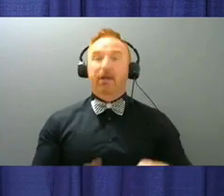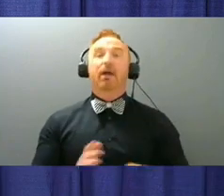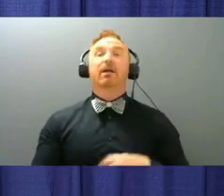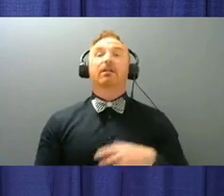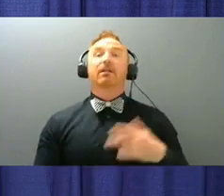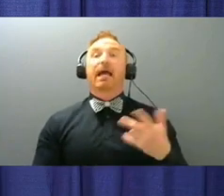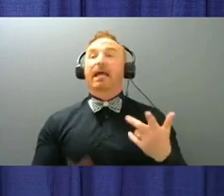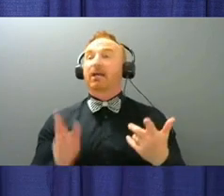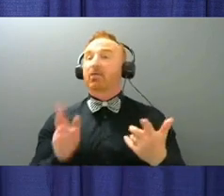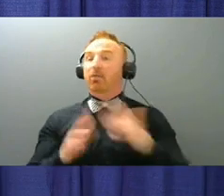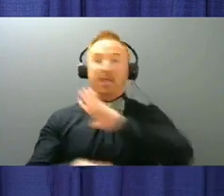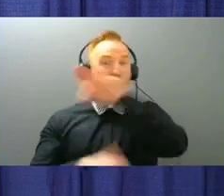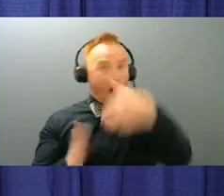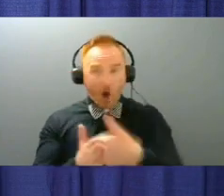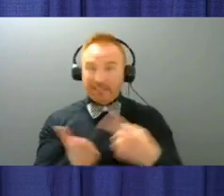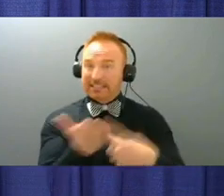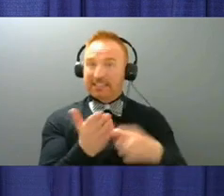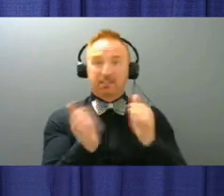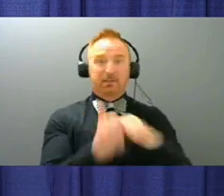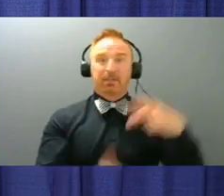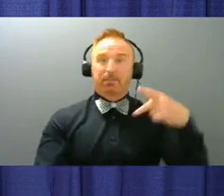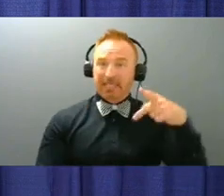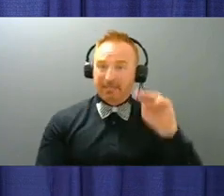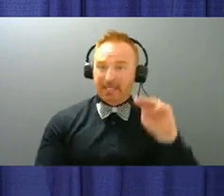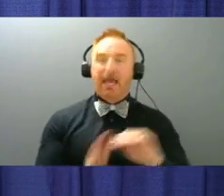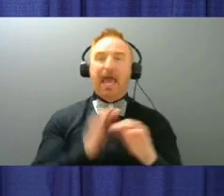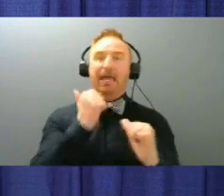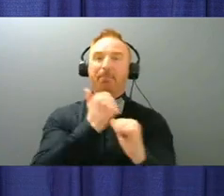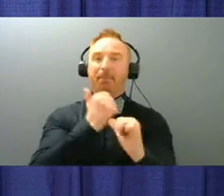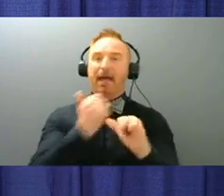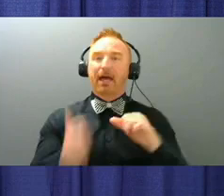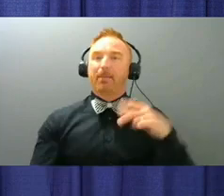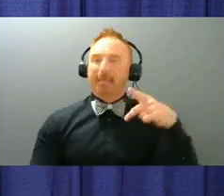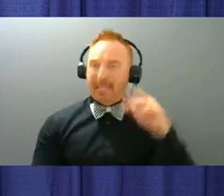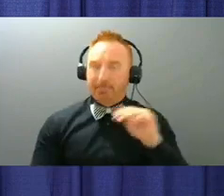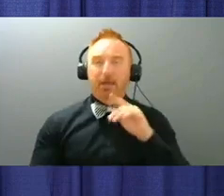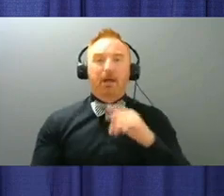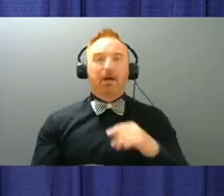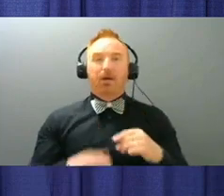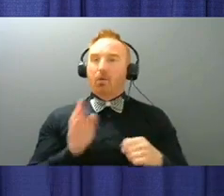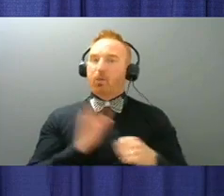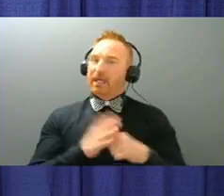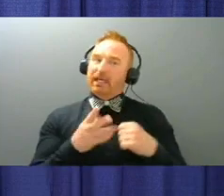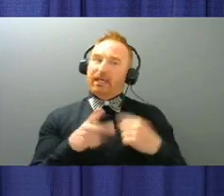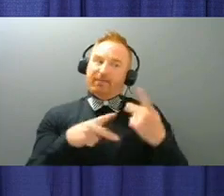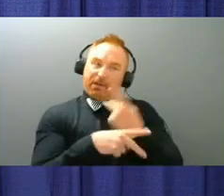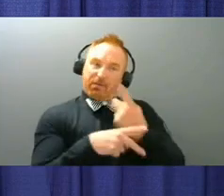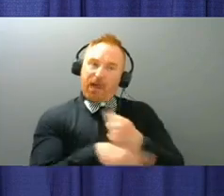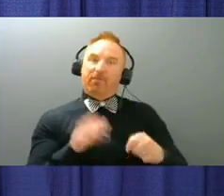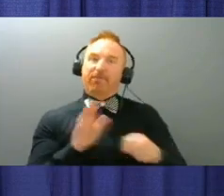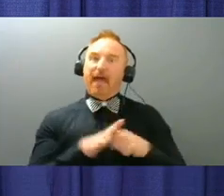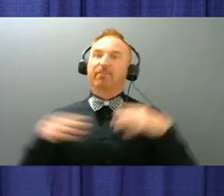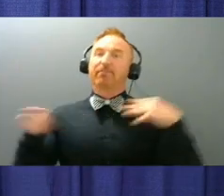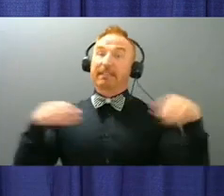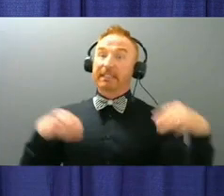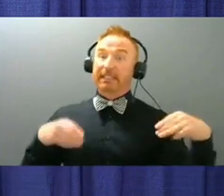Minister and the Deputy Prime Minister yesterday is we need flexibility. We need to make sure this money is spent on our priorities, and